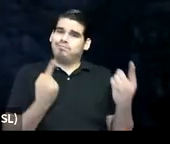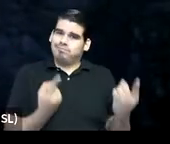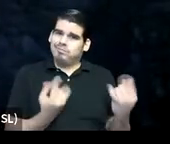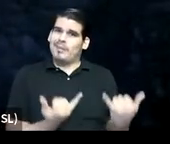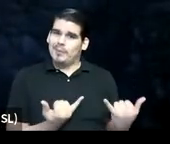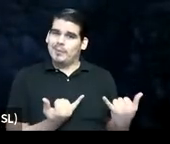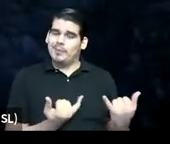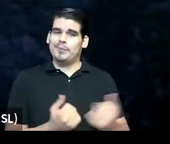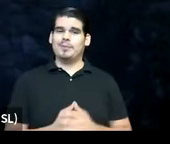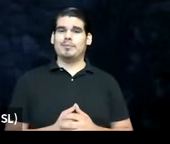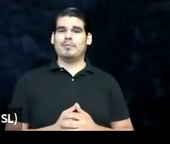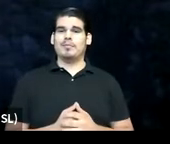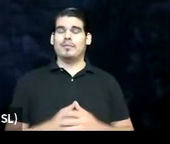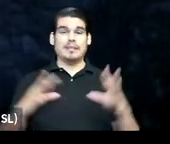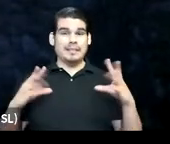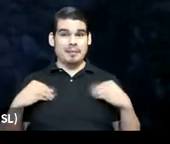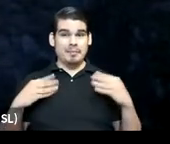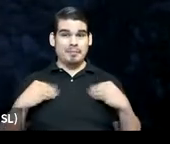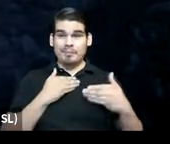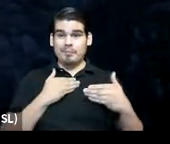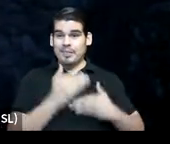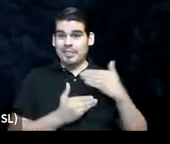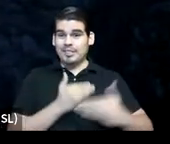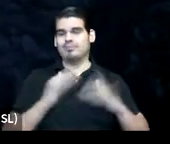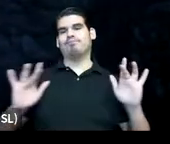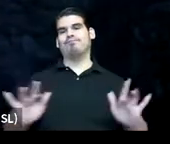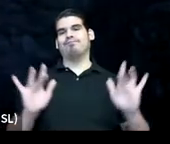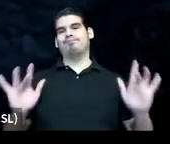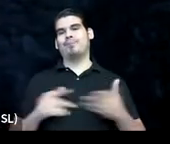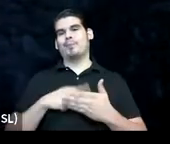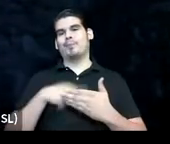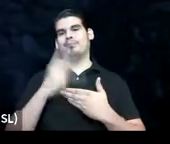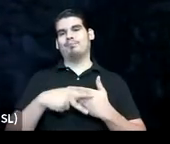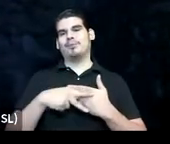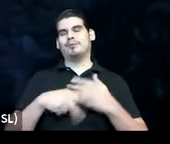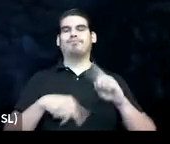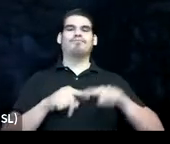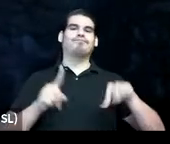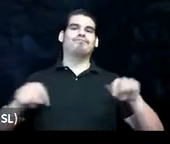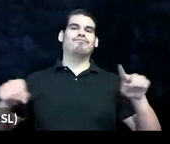two to three years before they get in and someone who applies can get in the same semester.